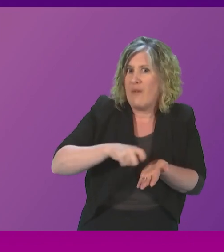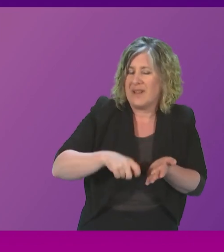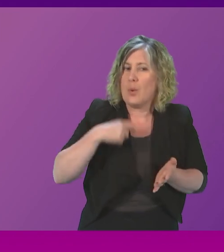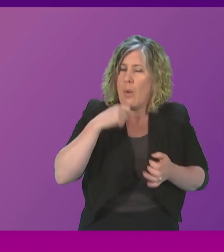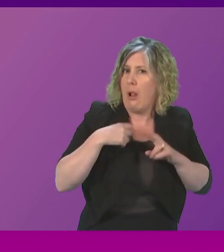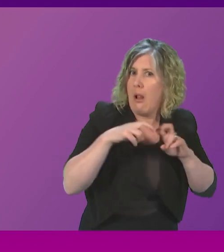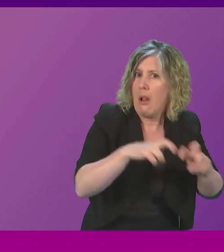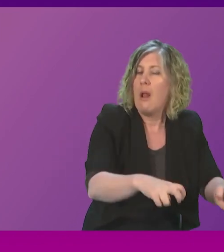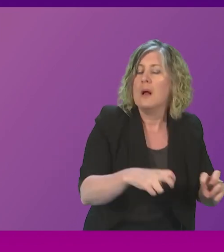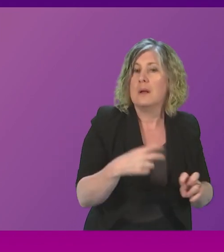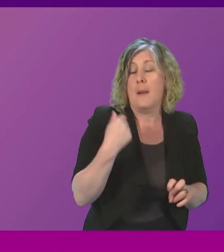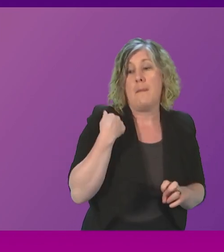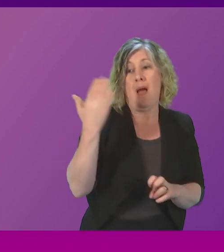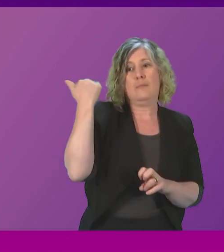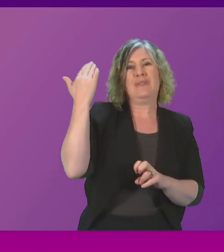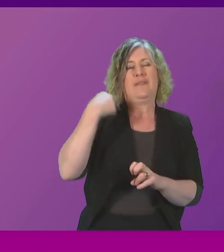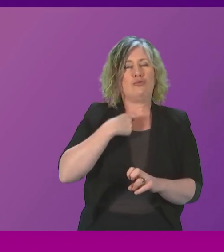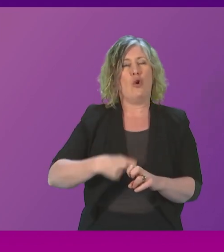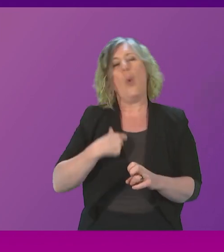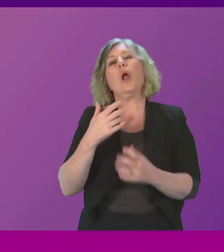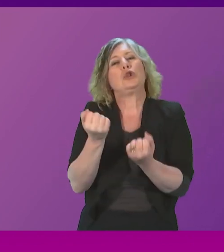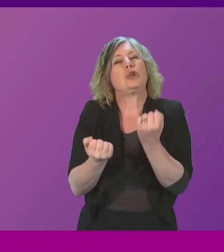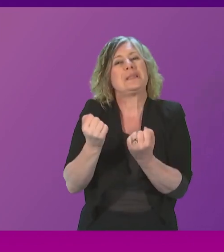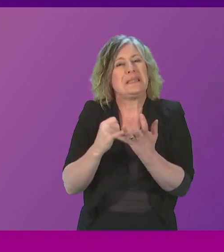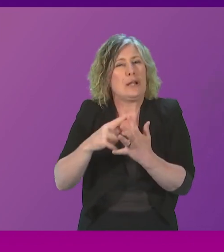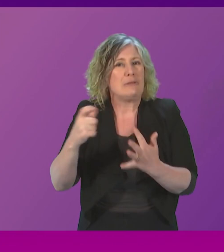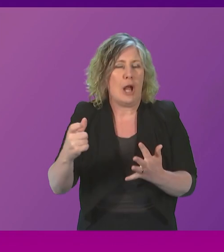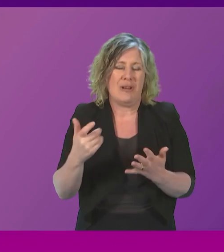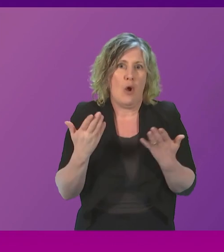In a previous role, when I was justice secretary, I often commended the excellent work that